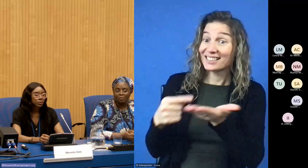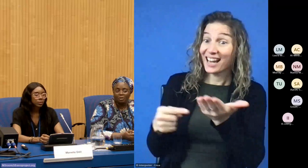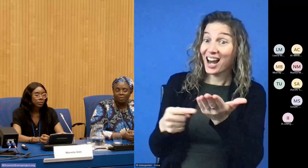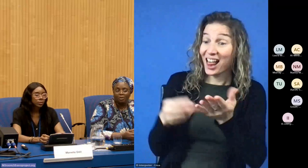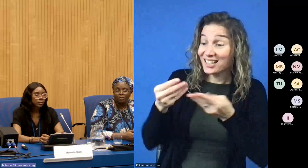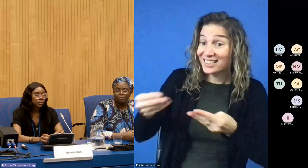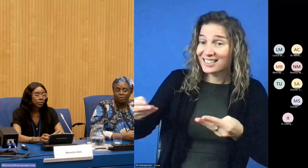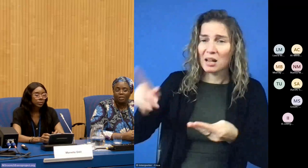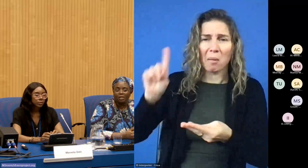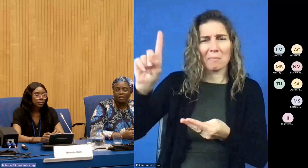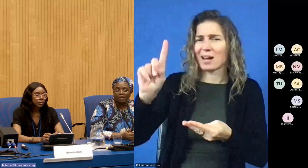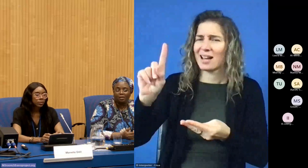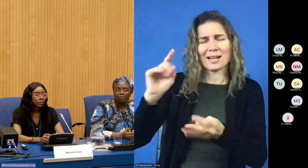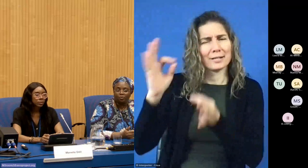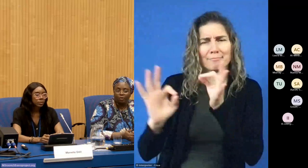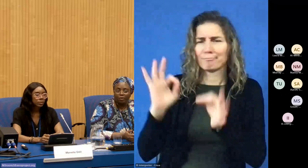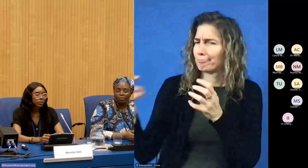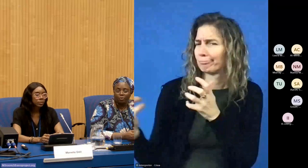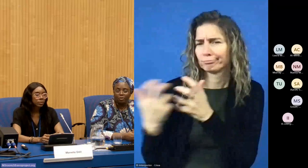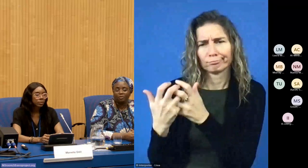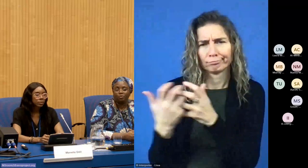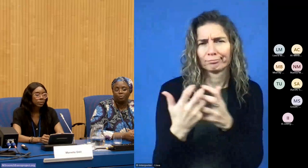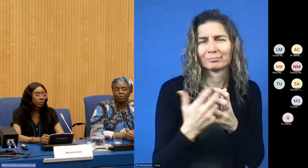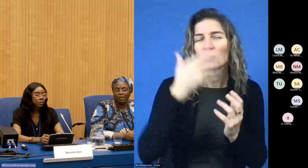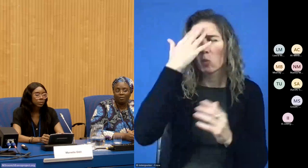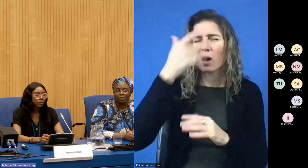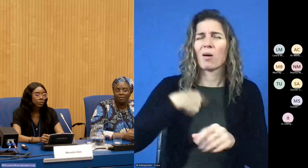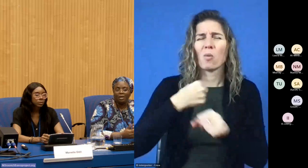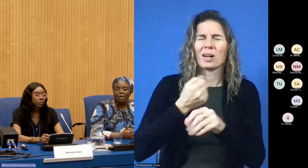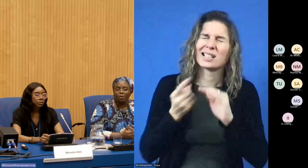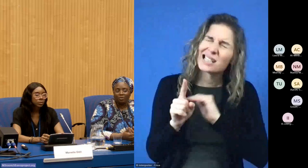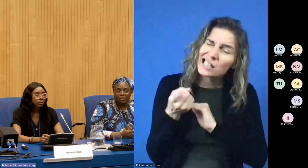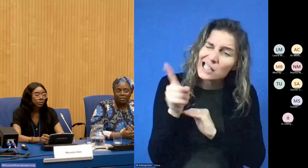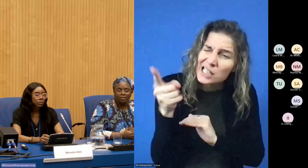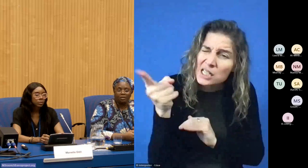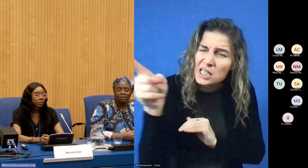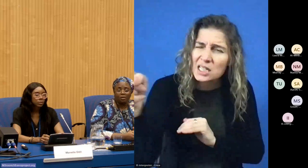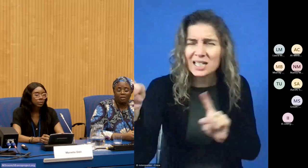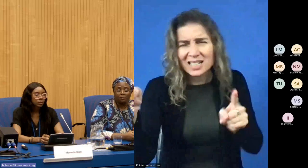Especially because we are working in very rural and remote areas, where these things are not